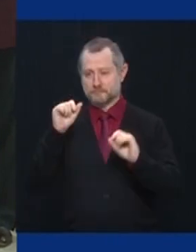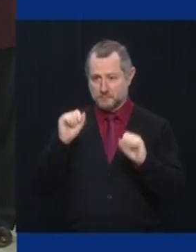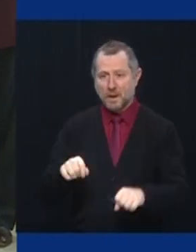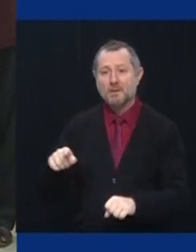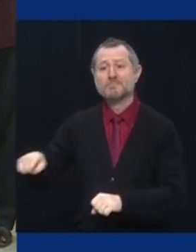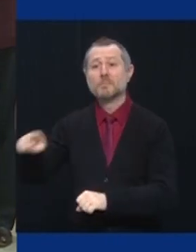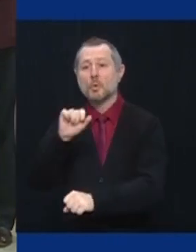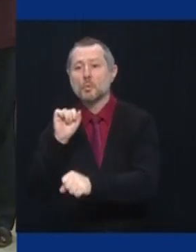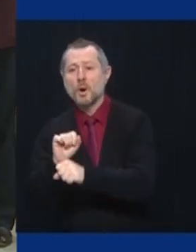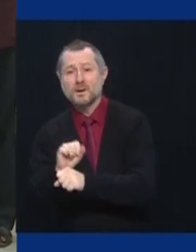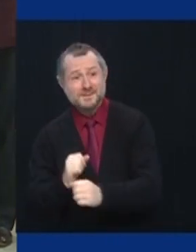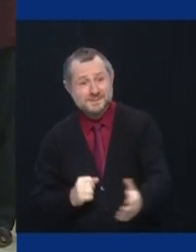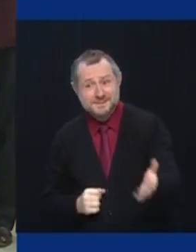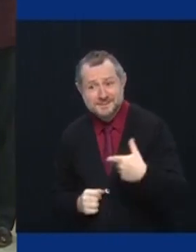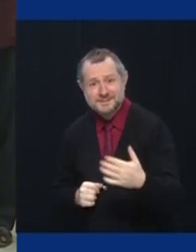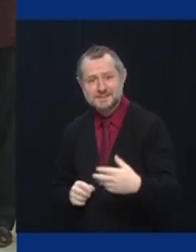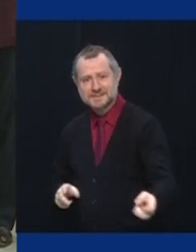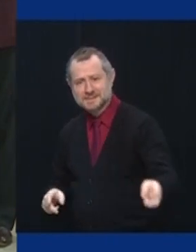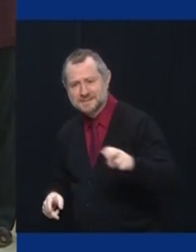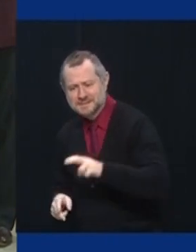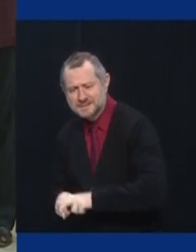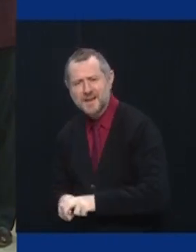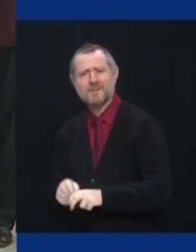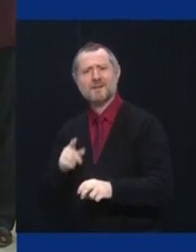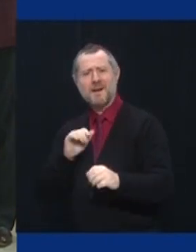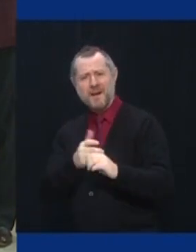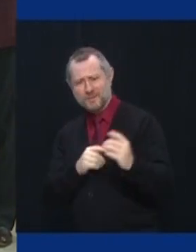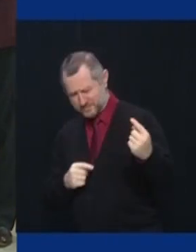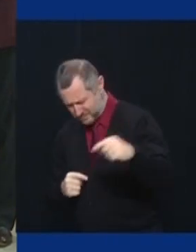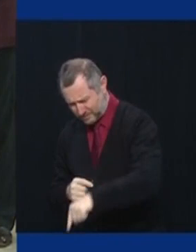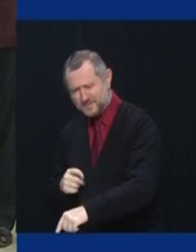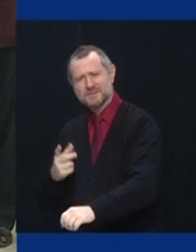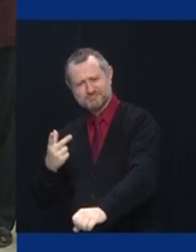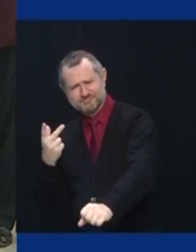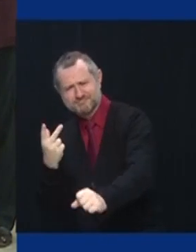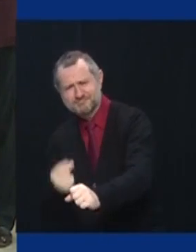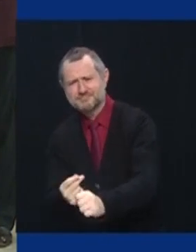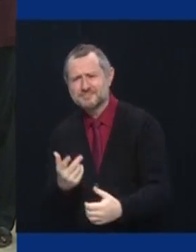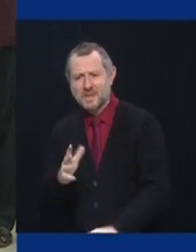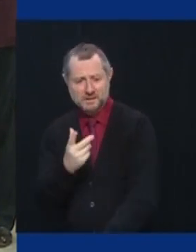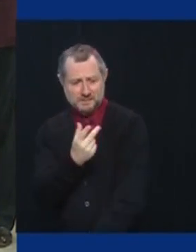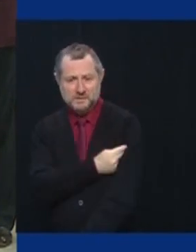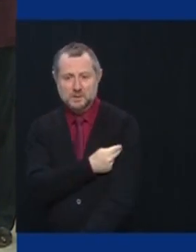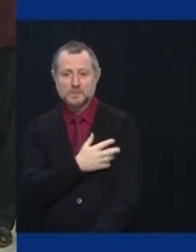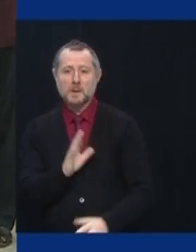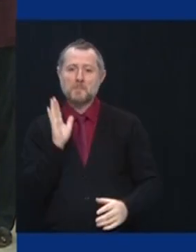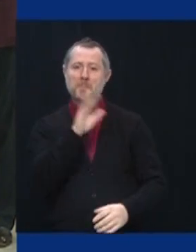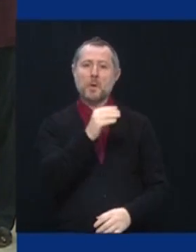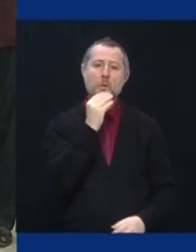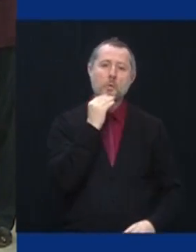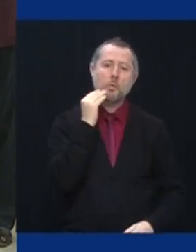TO GET OUR ECONOMY GOING AGAIN. IT'S A QUICK ACT, YOU JUST GO, WE HAVE WONDERFUL CARETAKERS